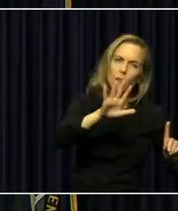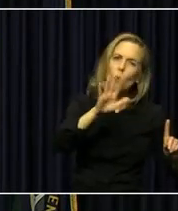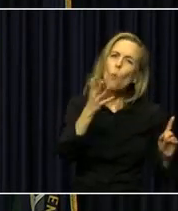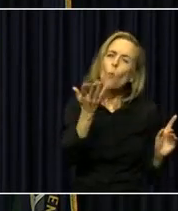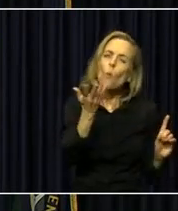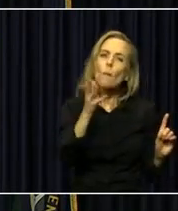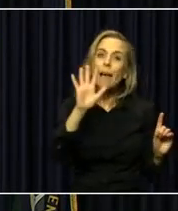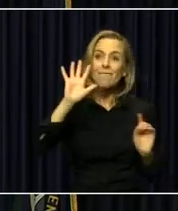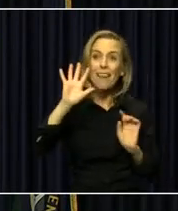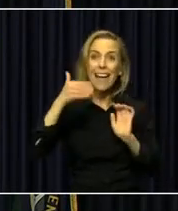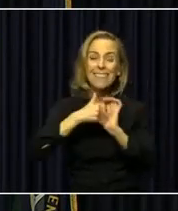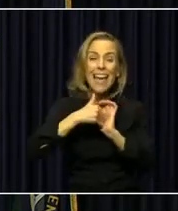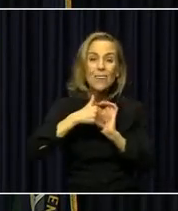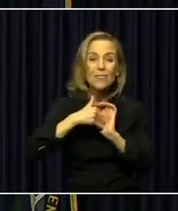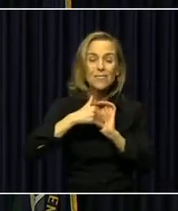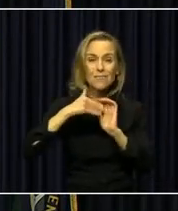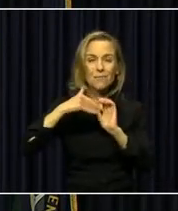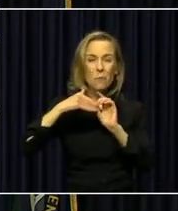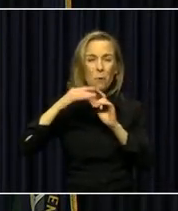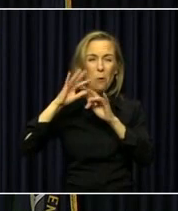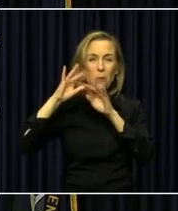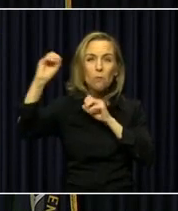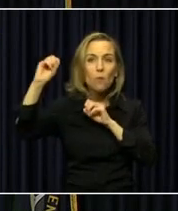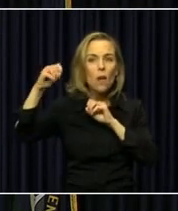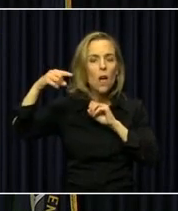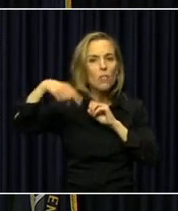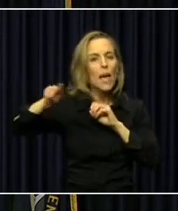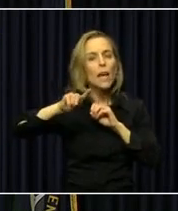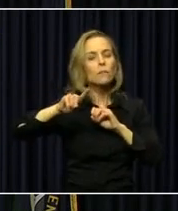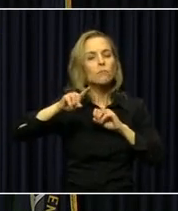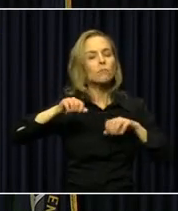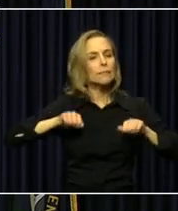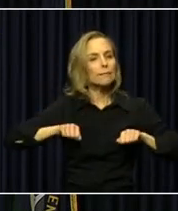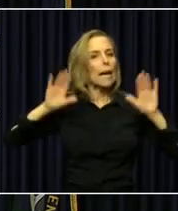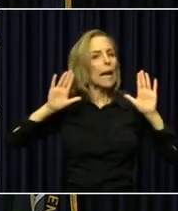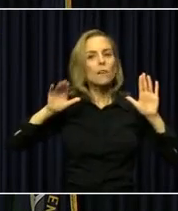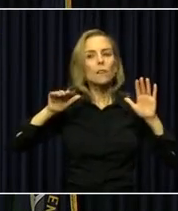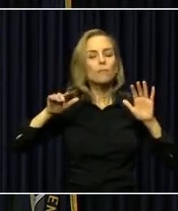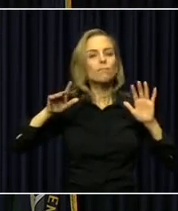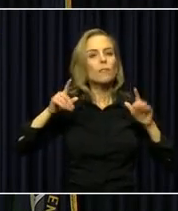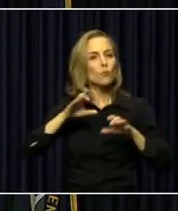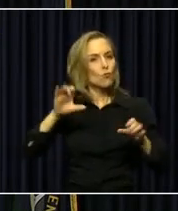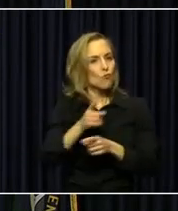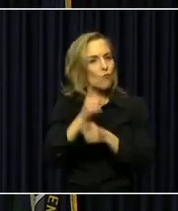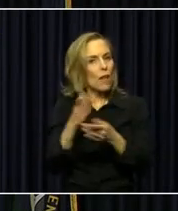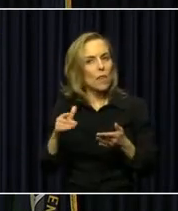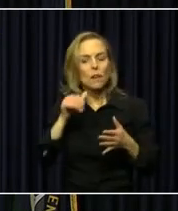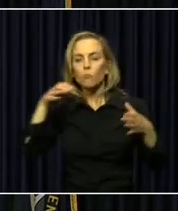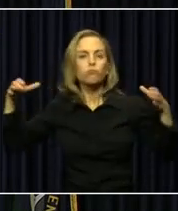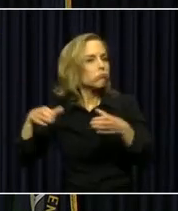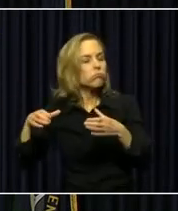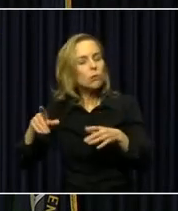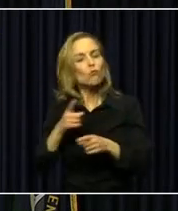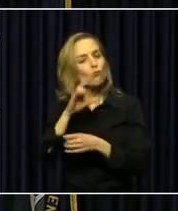COUNTRY ABOUT HOW DEAL MASS GATHERING CAN BE. WE HAVE ONE FROM CONCERN